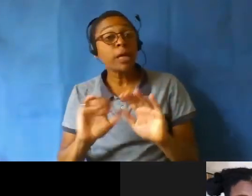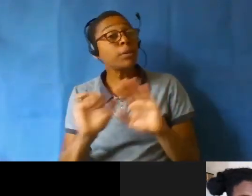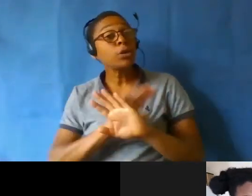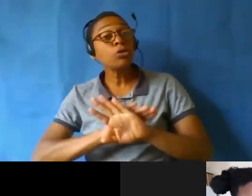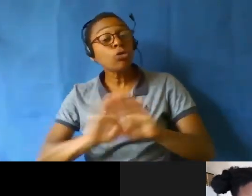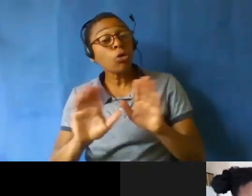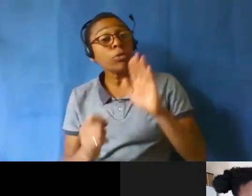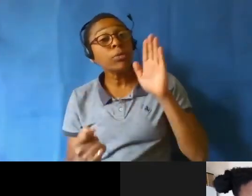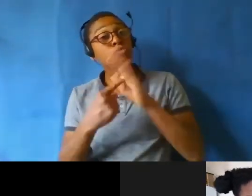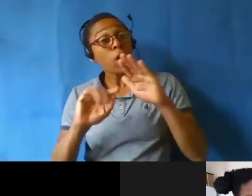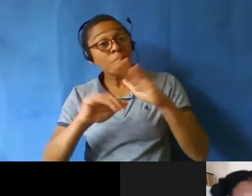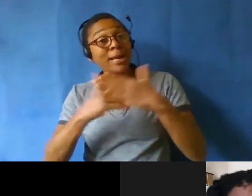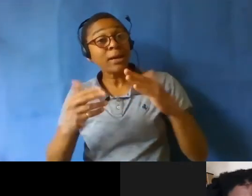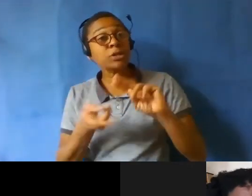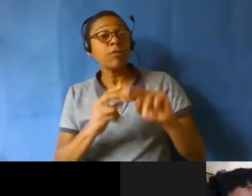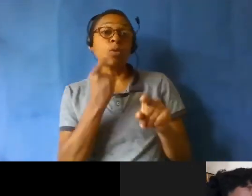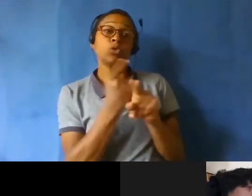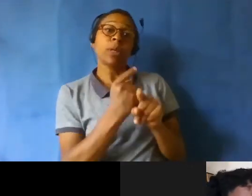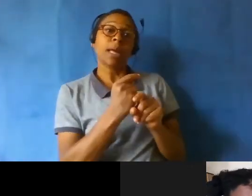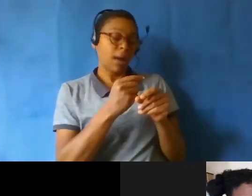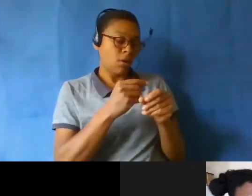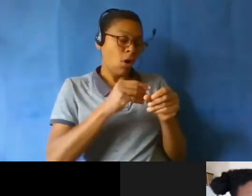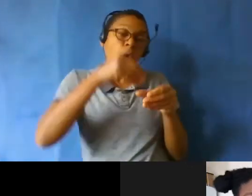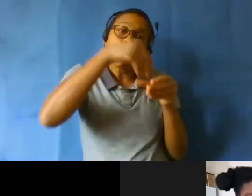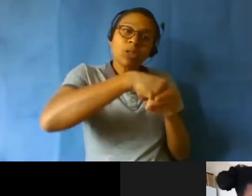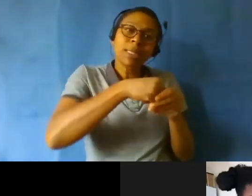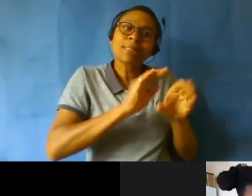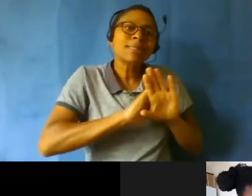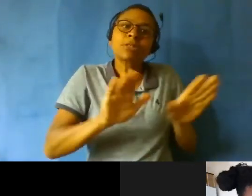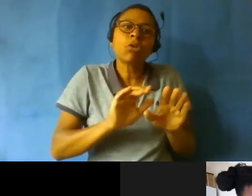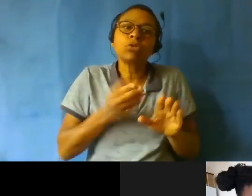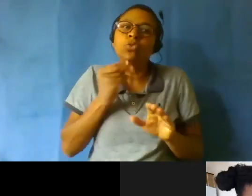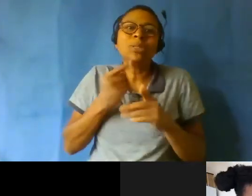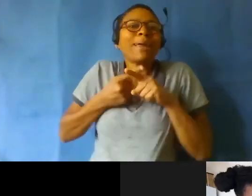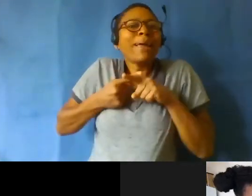we see ourselves, how do we describe ourselves, how do we see activism, how do